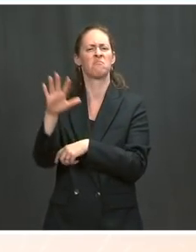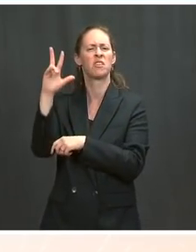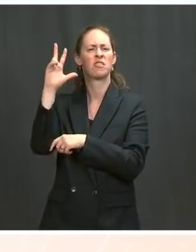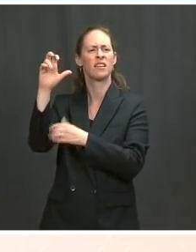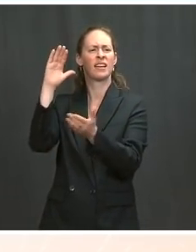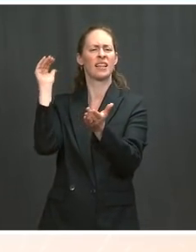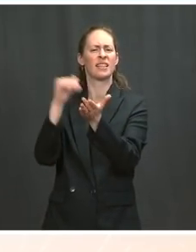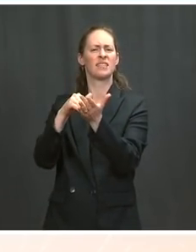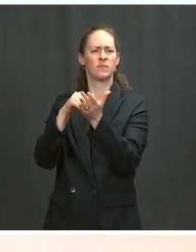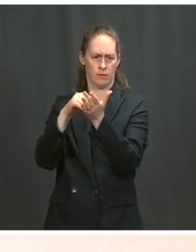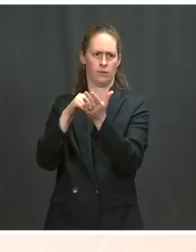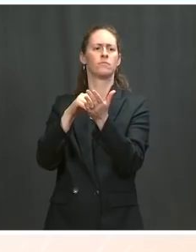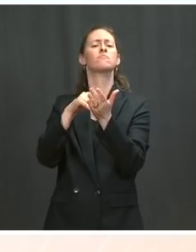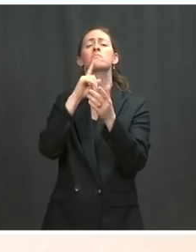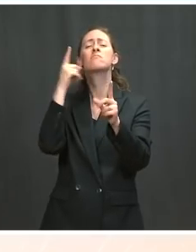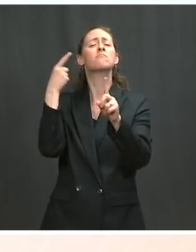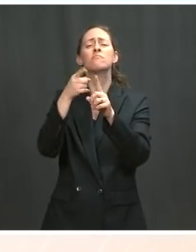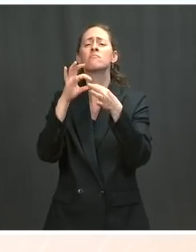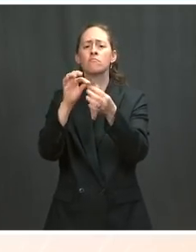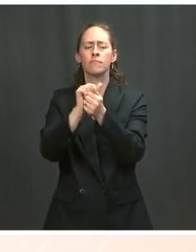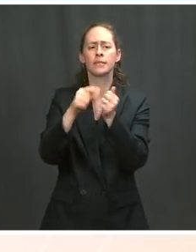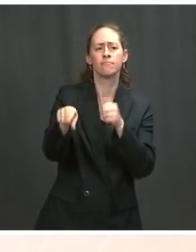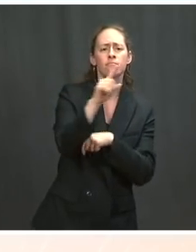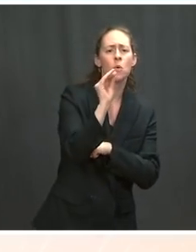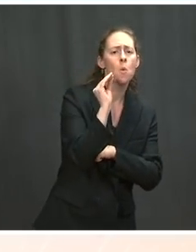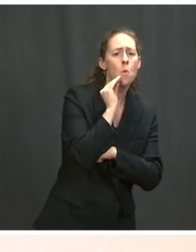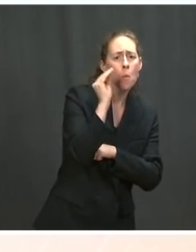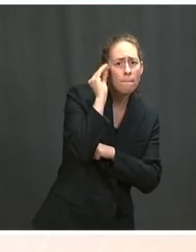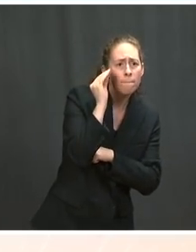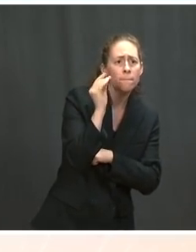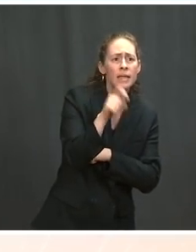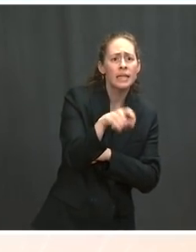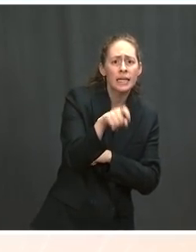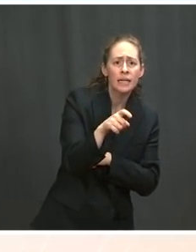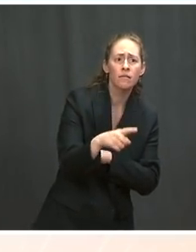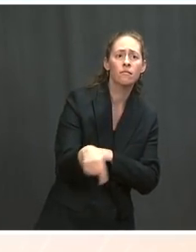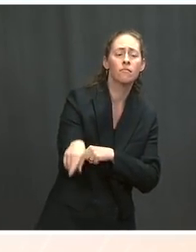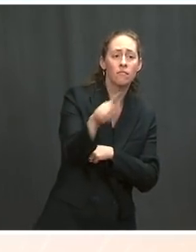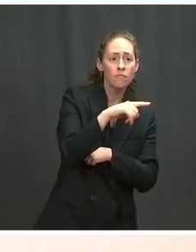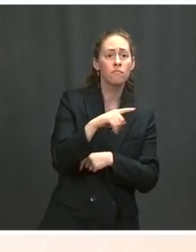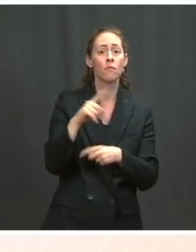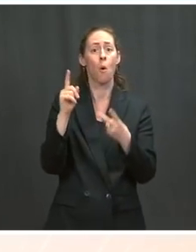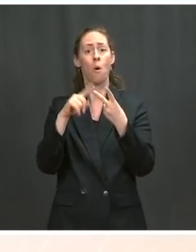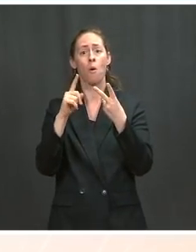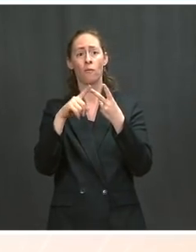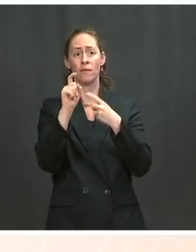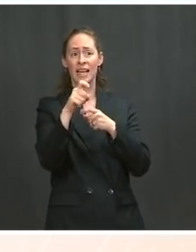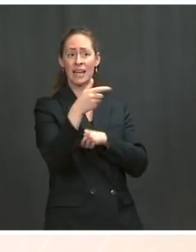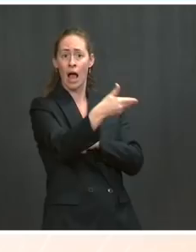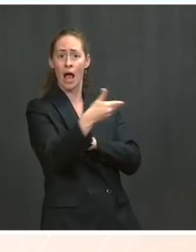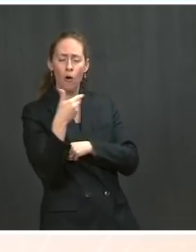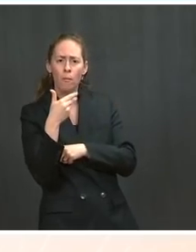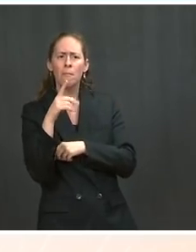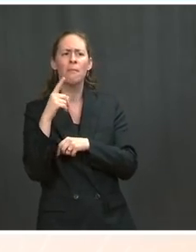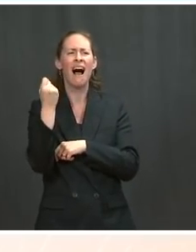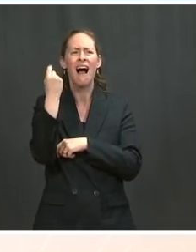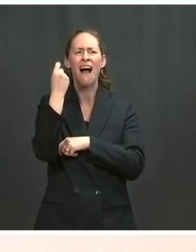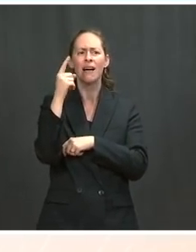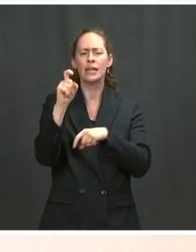who need critical retraining to enter high-demand occupations. In addition, the American Rescue Plan will provide the Department of Veterans Affairs